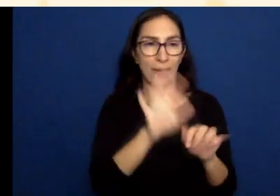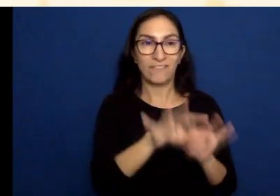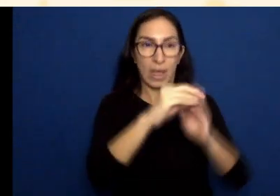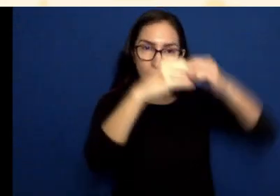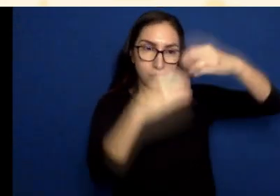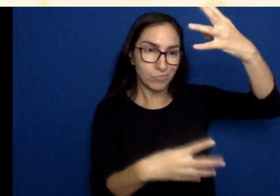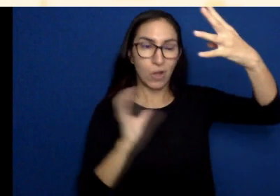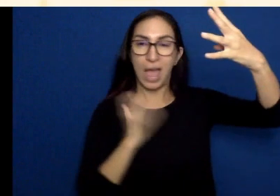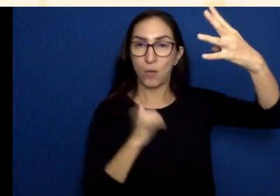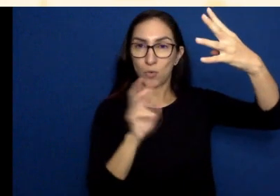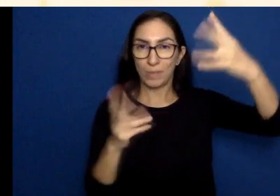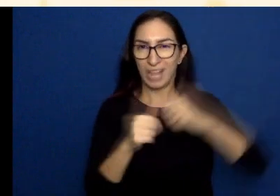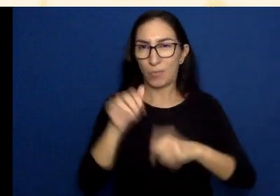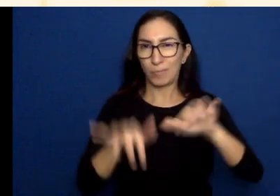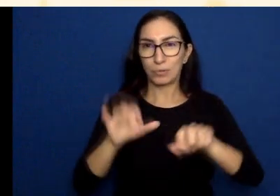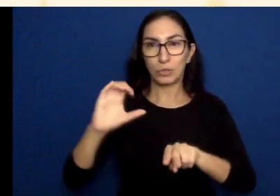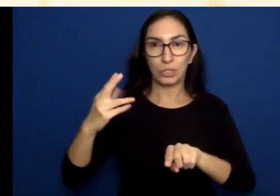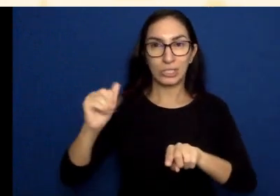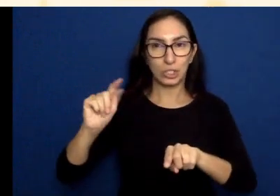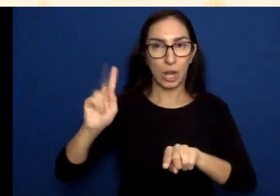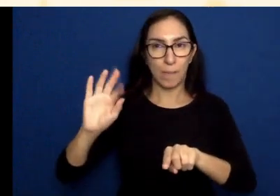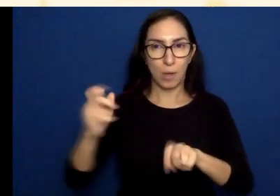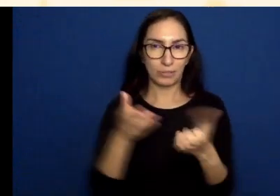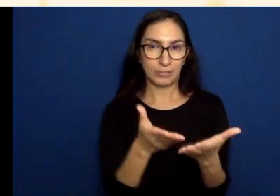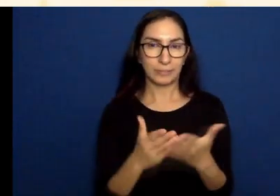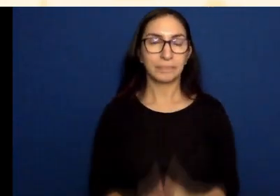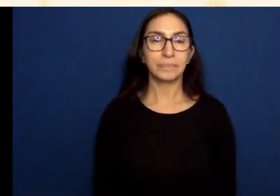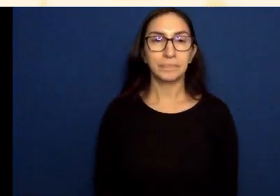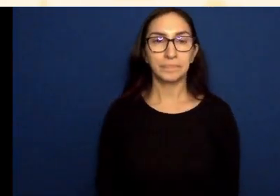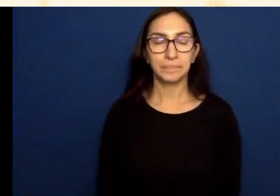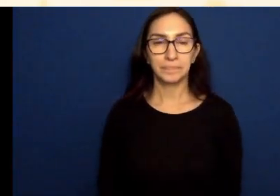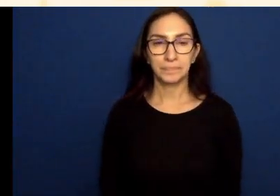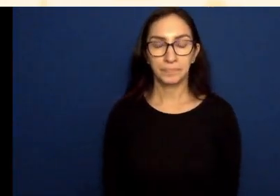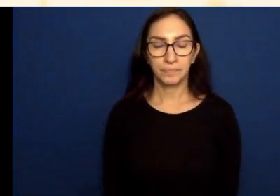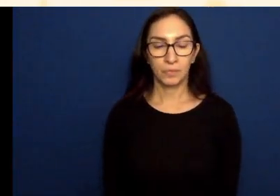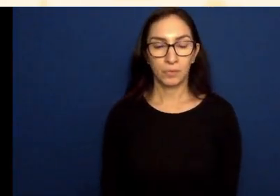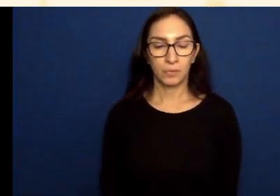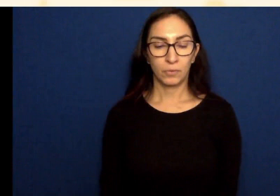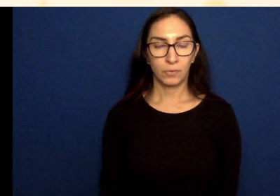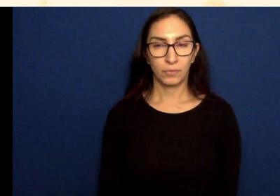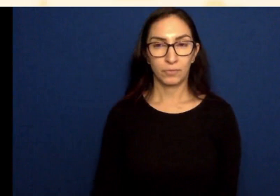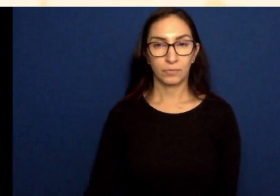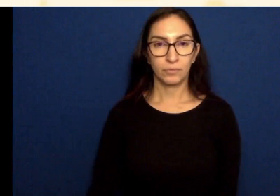in a lot of detail when it comes to the guidelines themselves. So I keep talking about these guidelines.